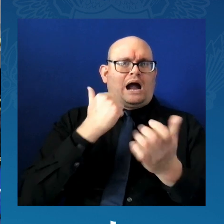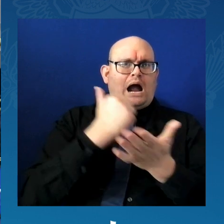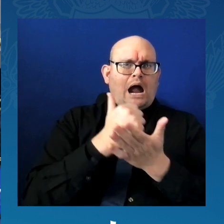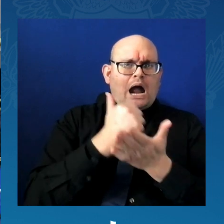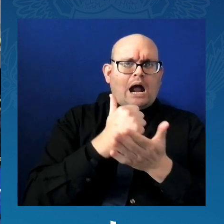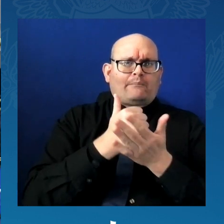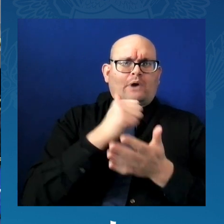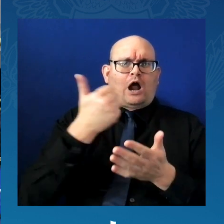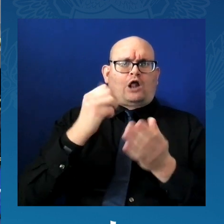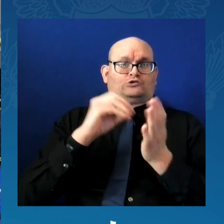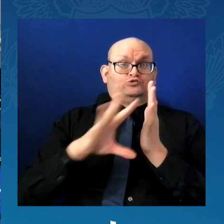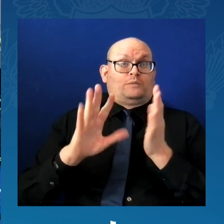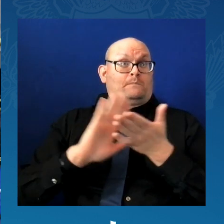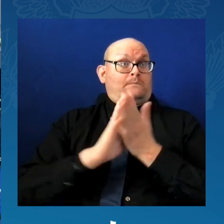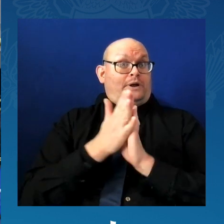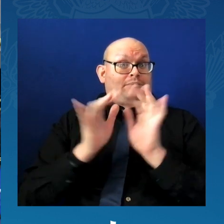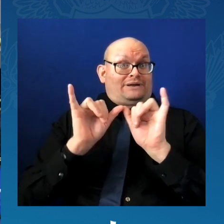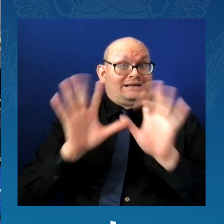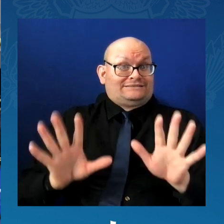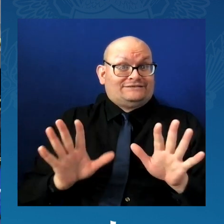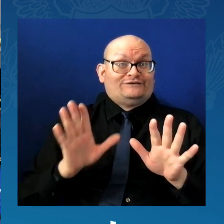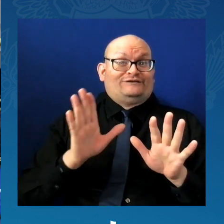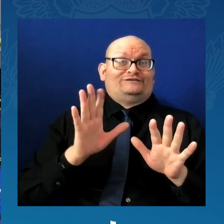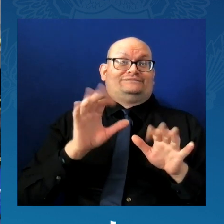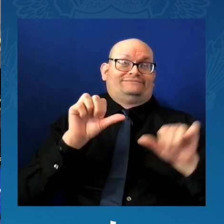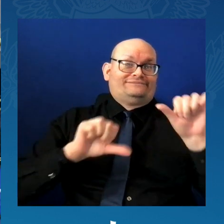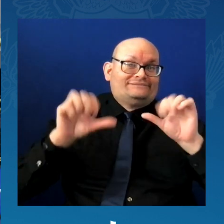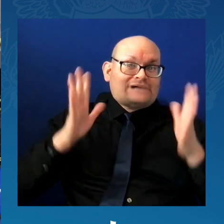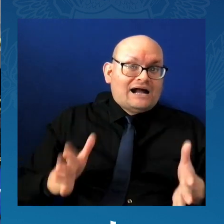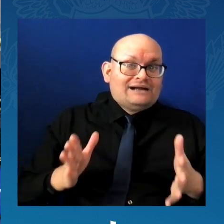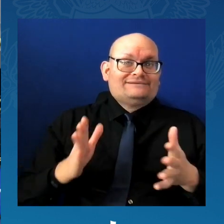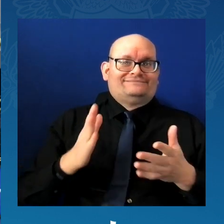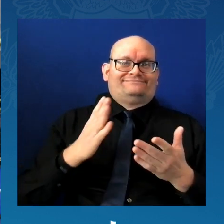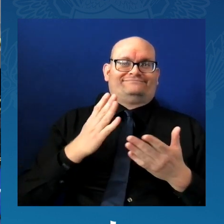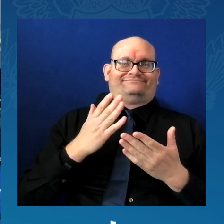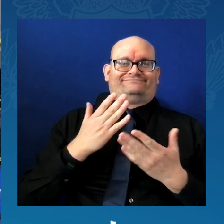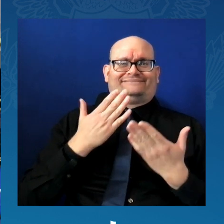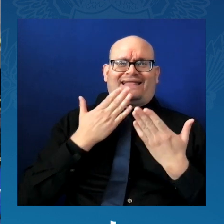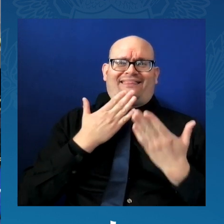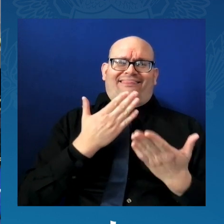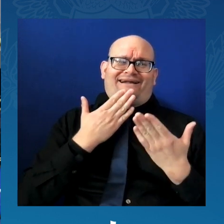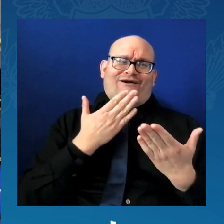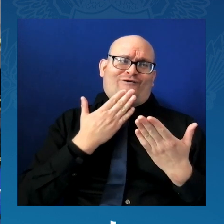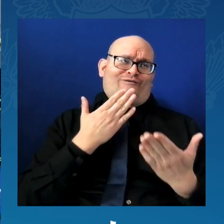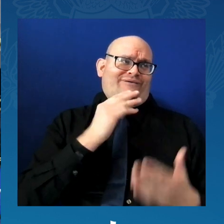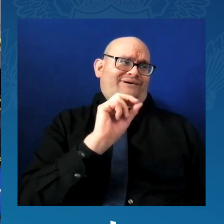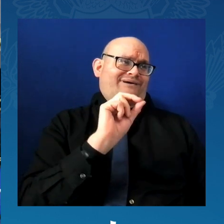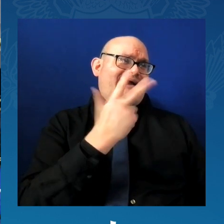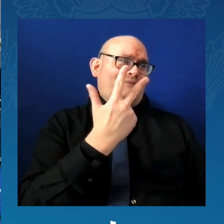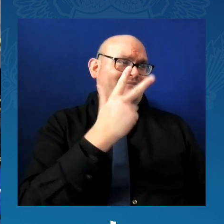Thank you for your time, Madam Vice President. The Vice President: Thank you so very much. And the collaboration that we have.